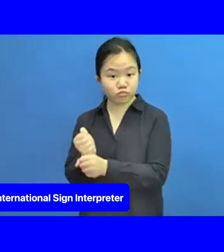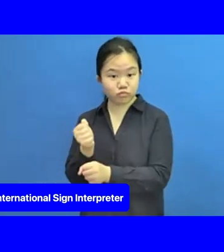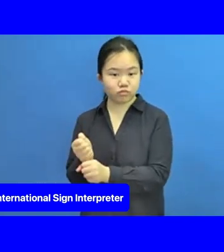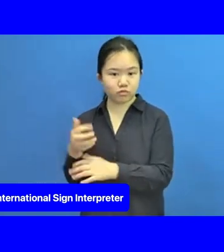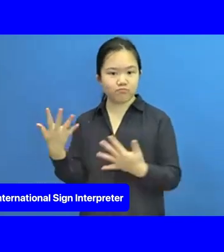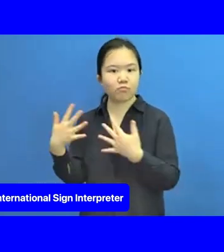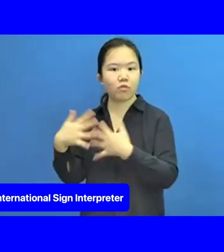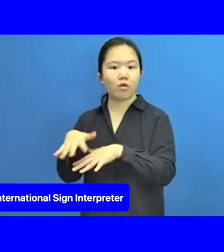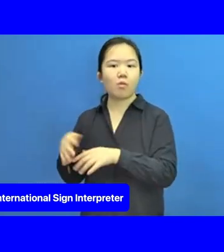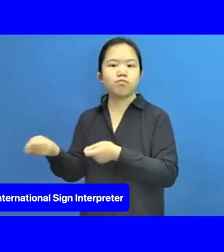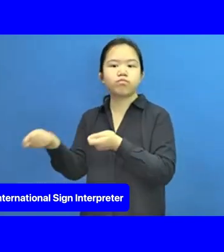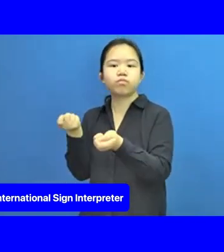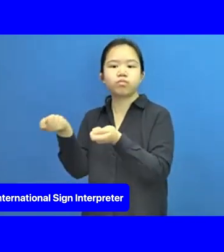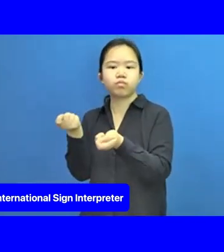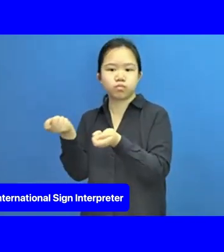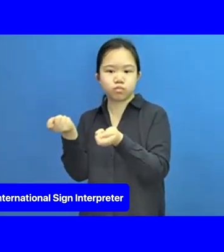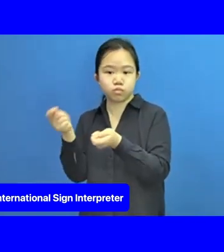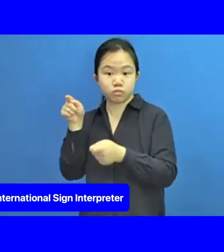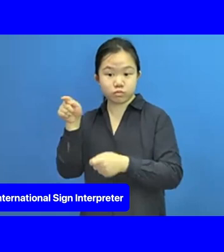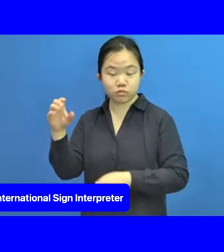two extra reasons on why Perform Europe